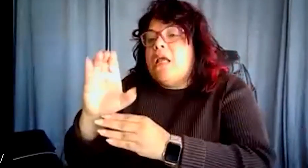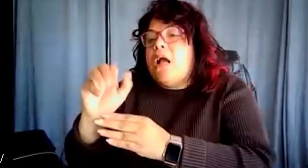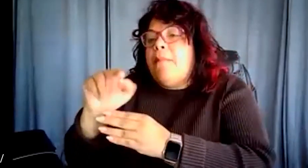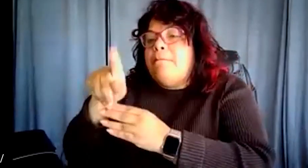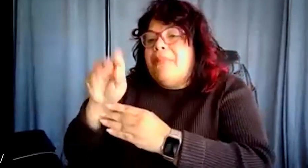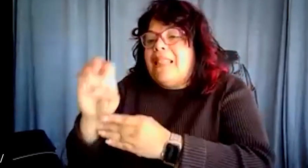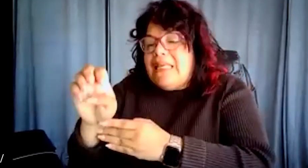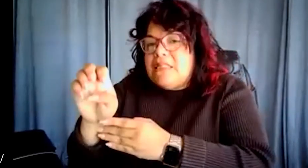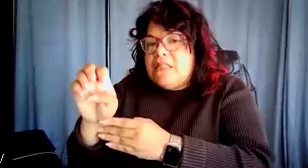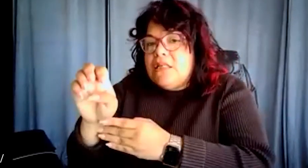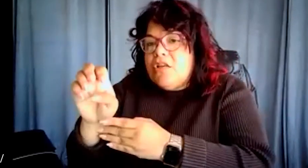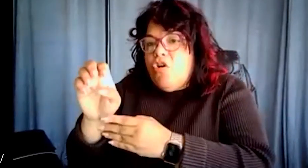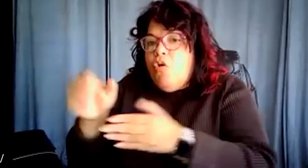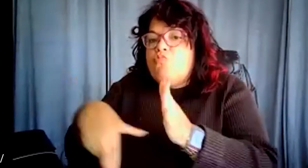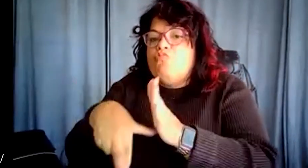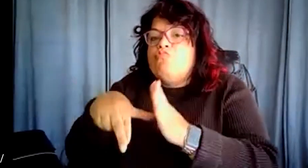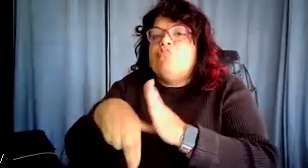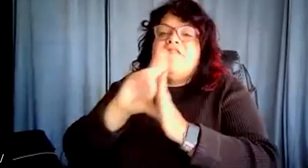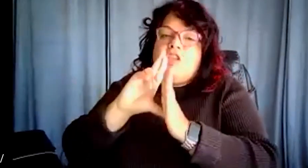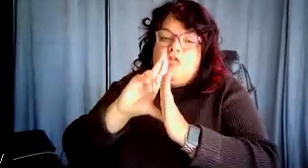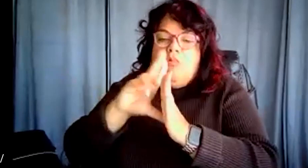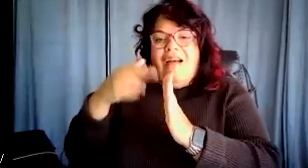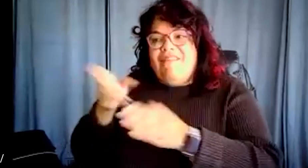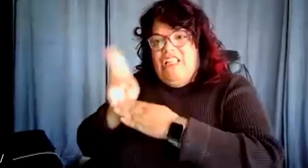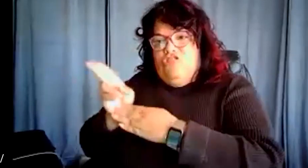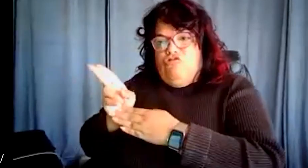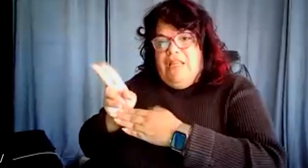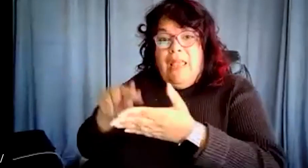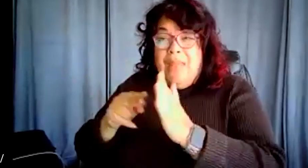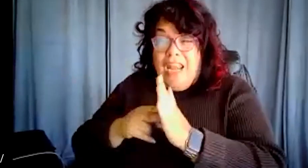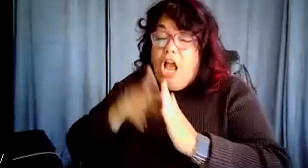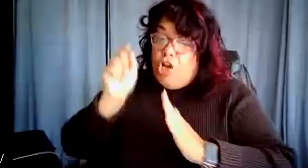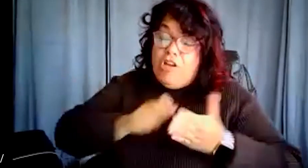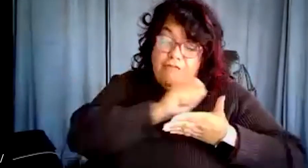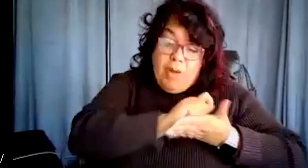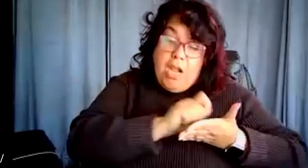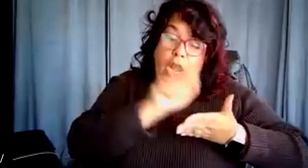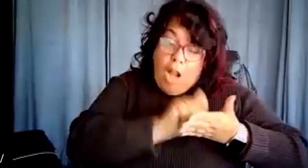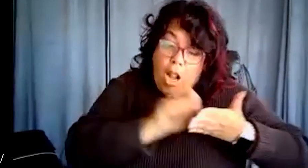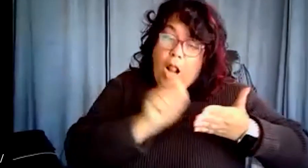reality is that I could have written volumes and volumes just on the history of disability,